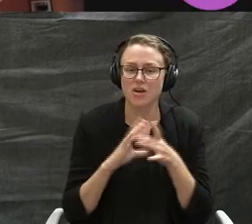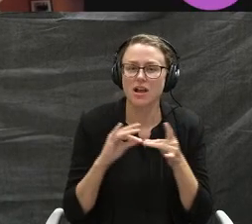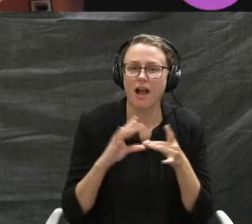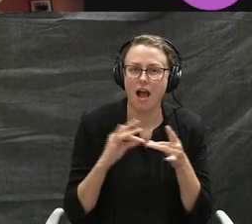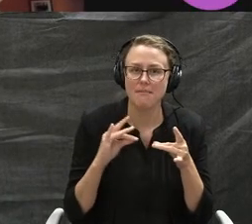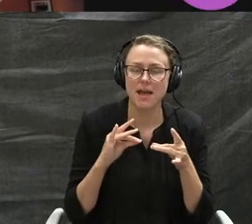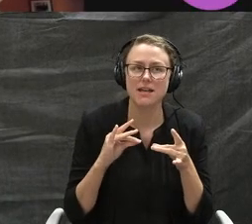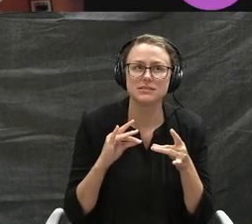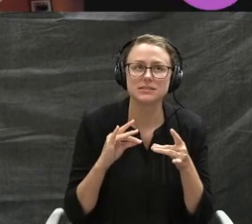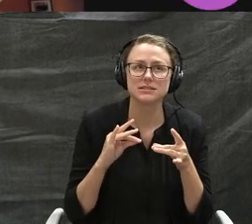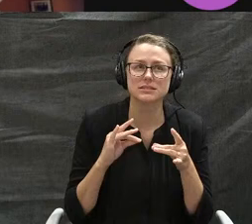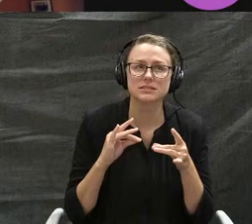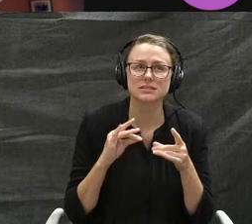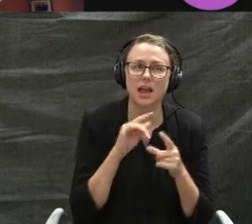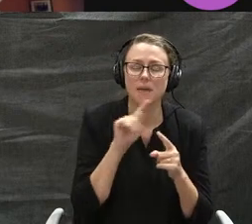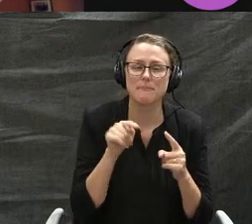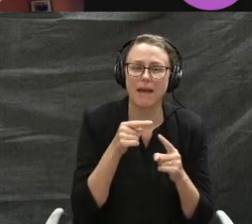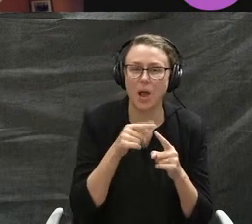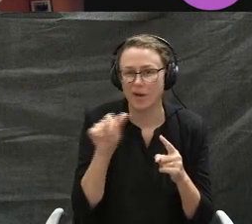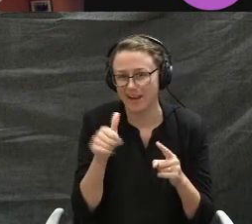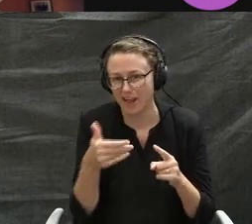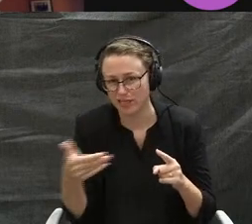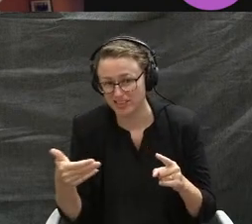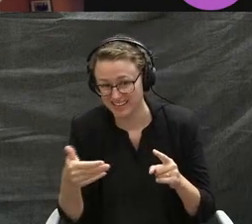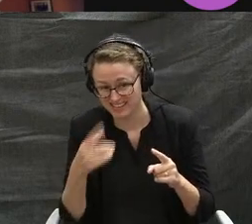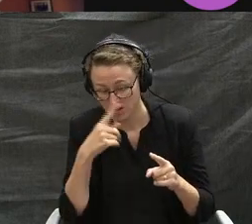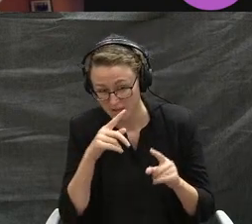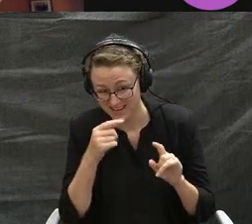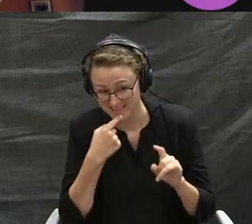have a comment about another thing. am I able to say that now